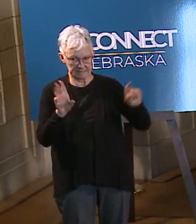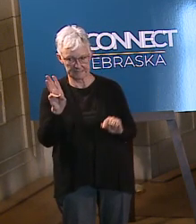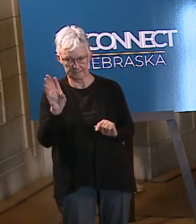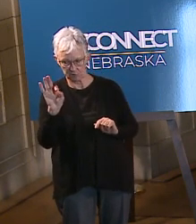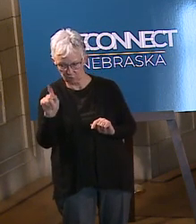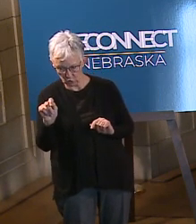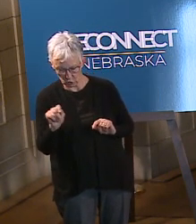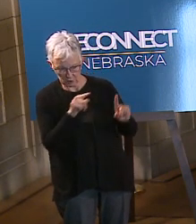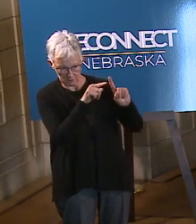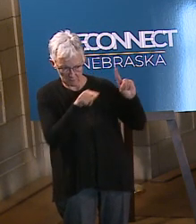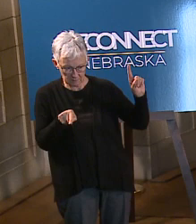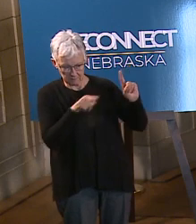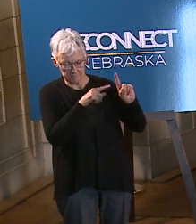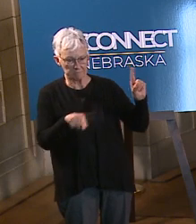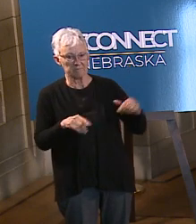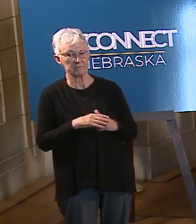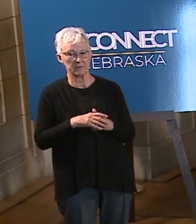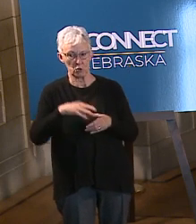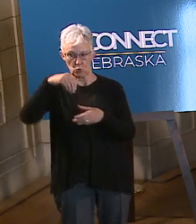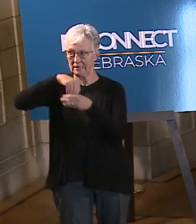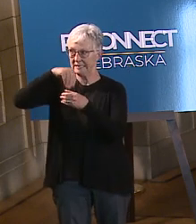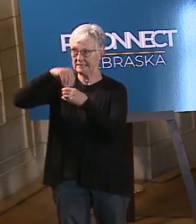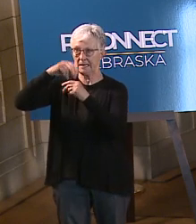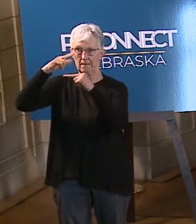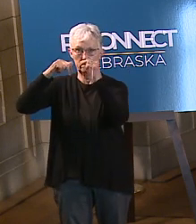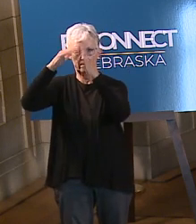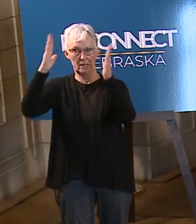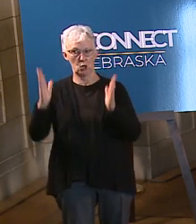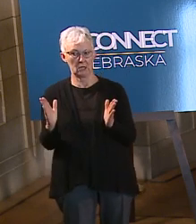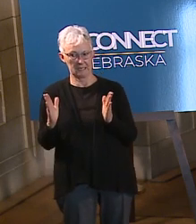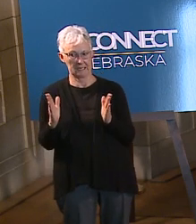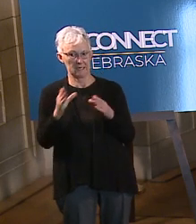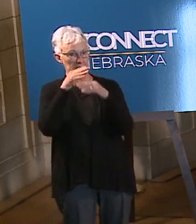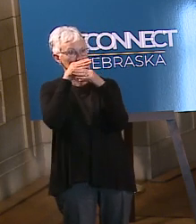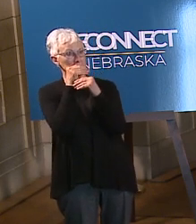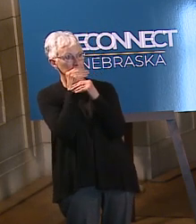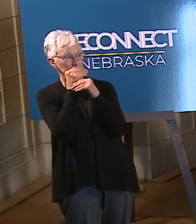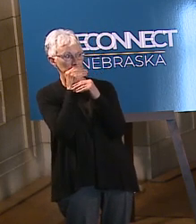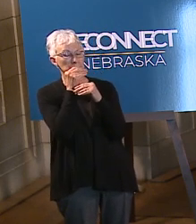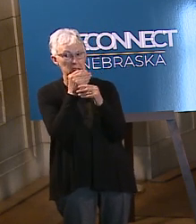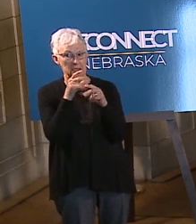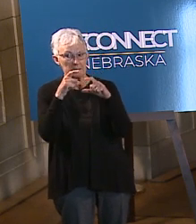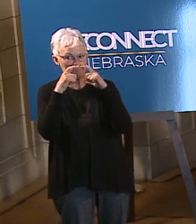FOOT OF DISTANCE, WASH THEIR HANDS OFTEN, TO YOU KNOW, WHEN